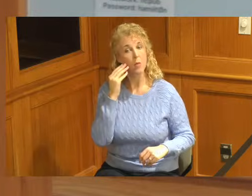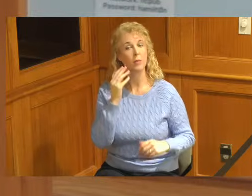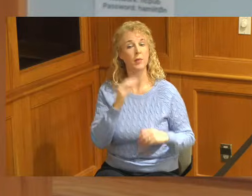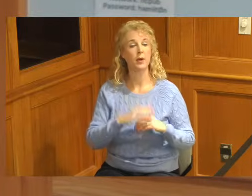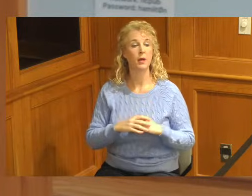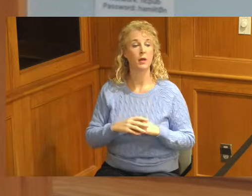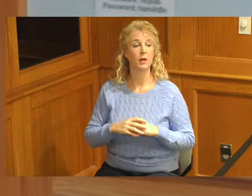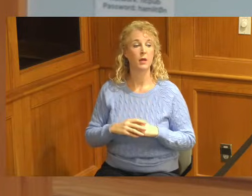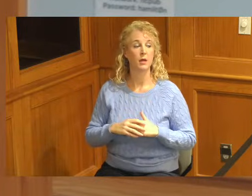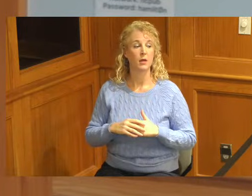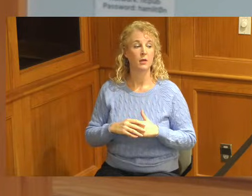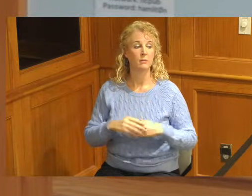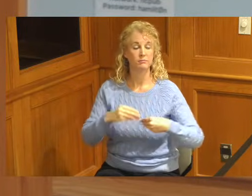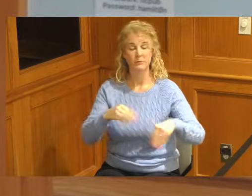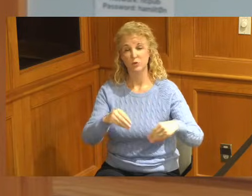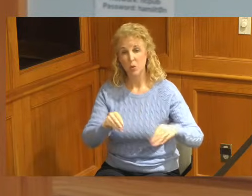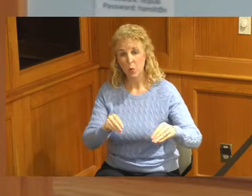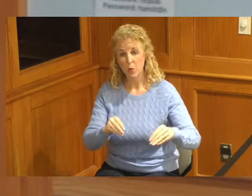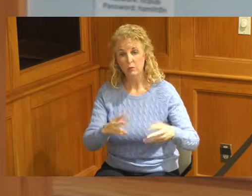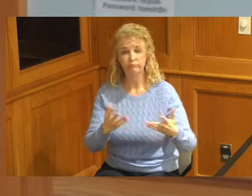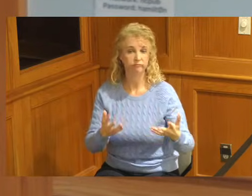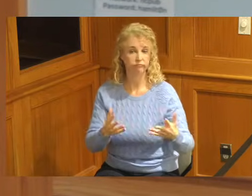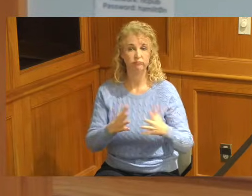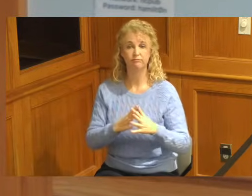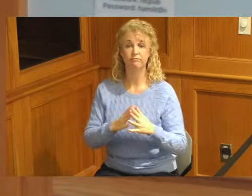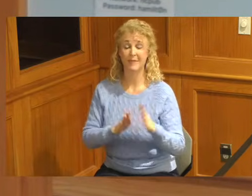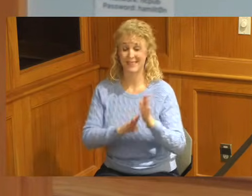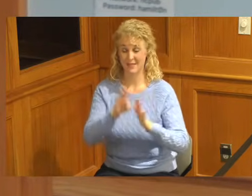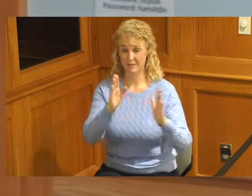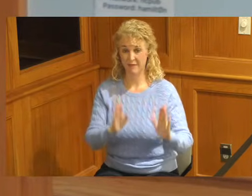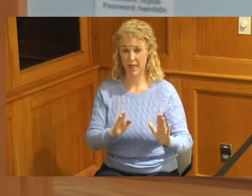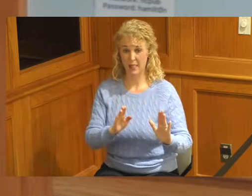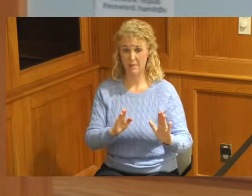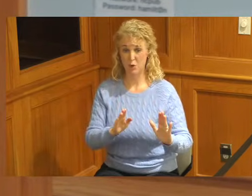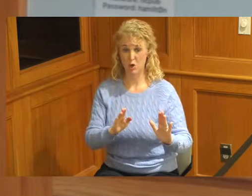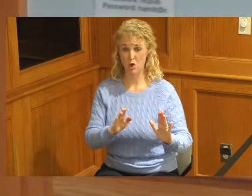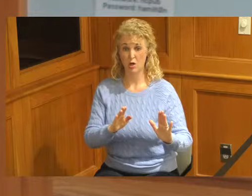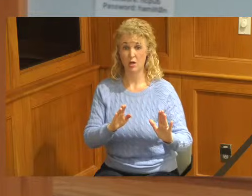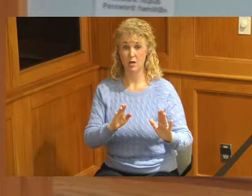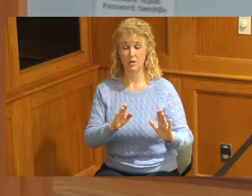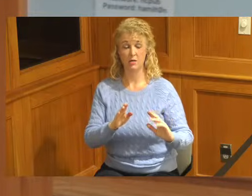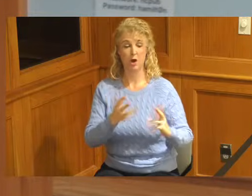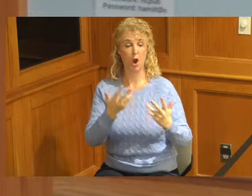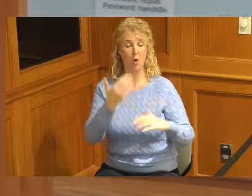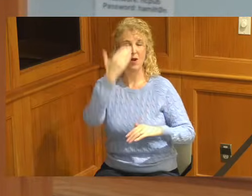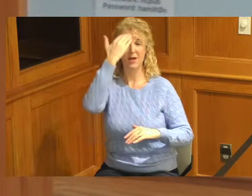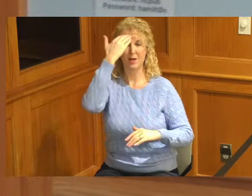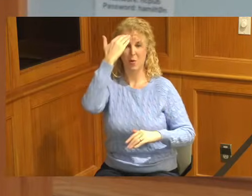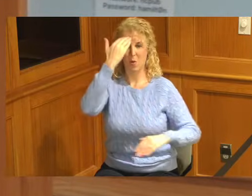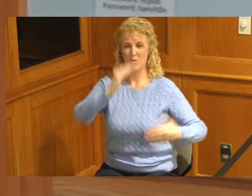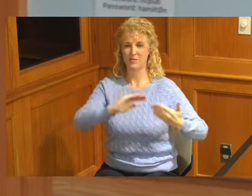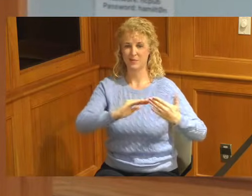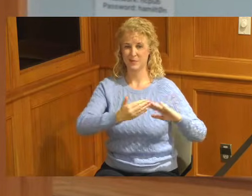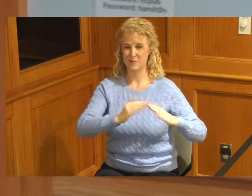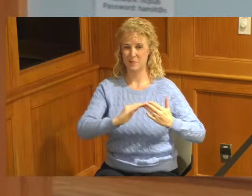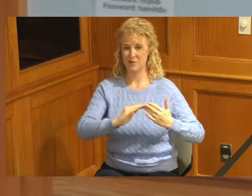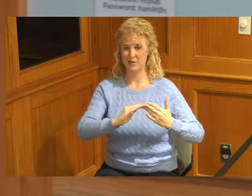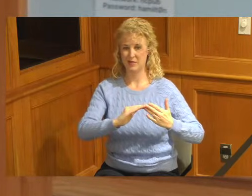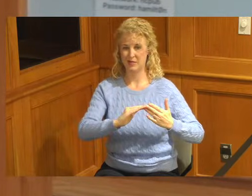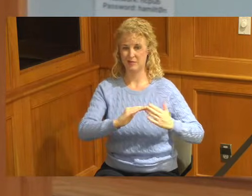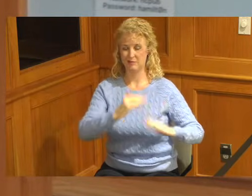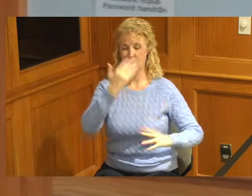this sort of retail and then the developers coming in to fulfill that community vision. that's not